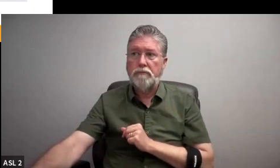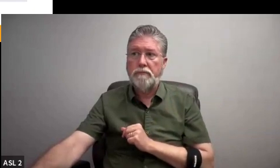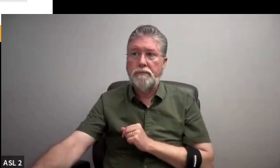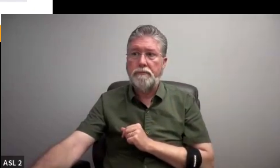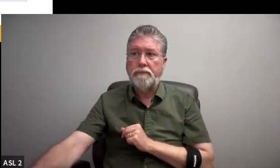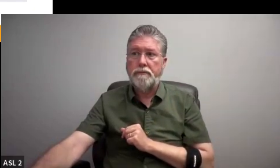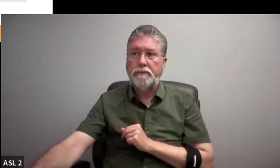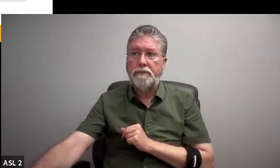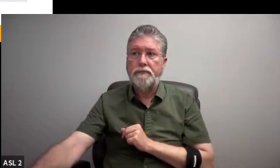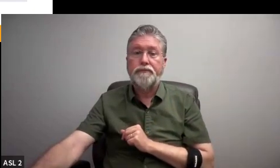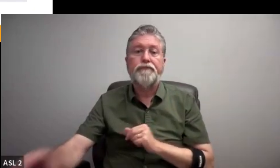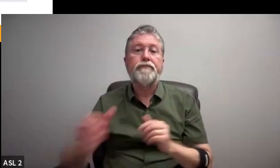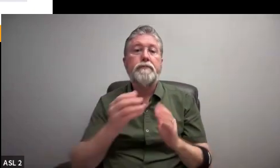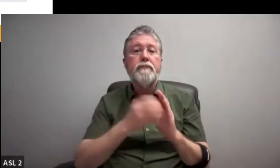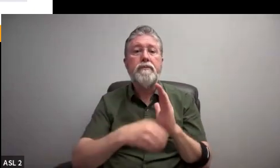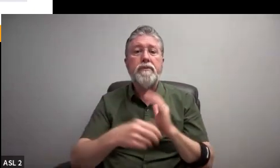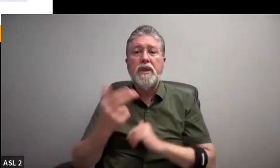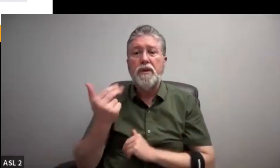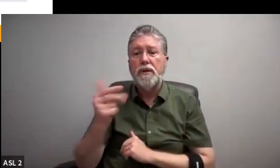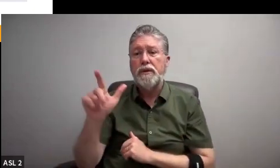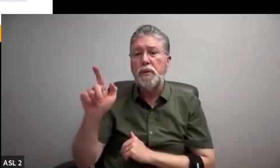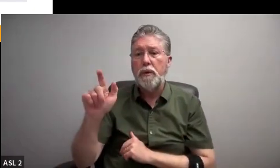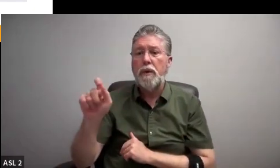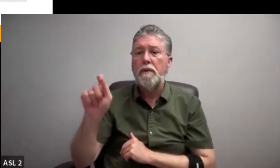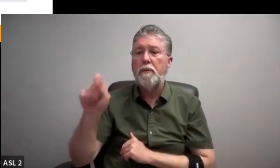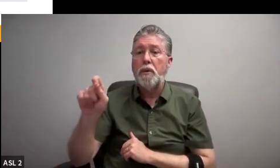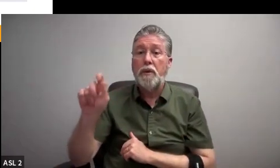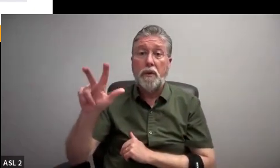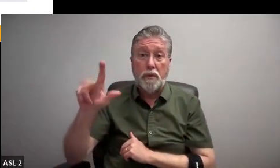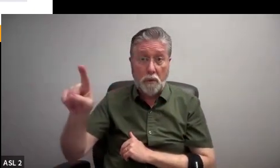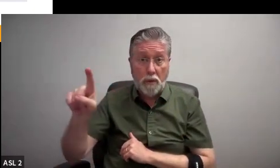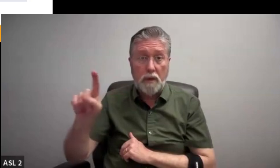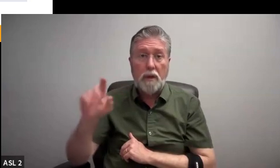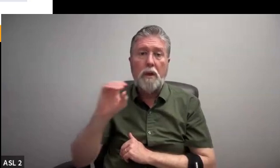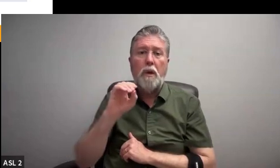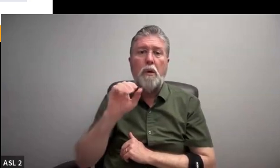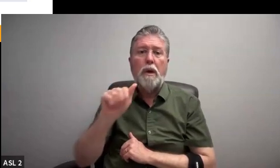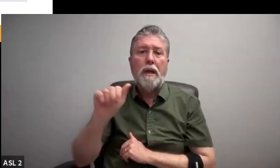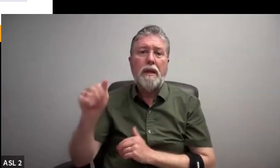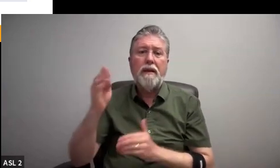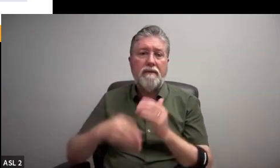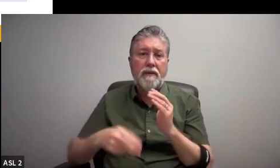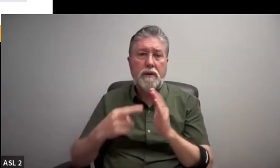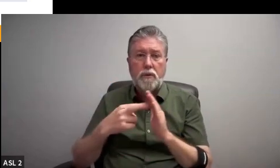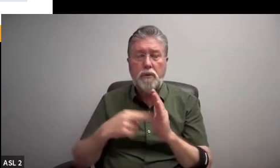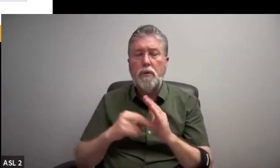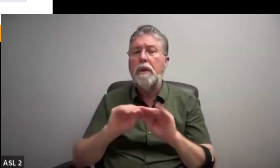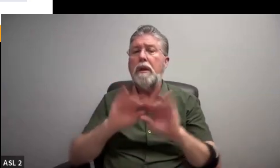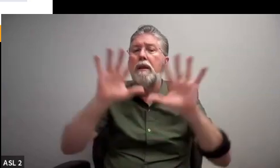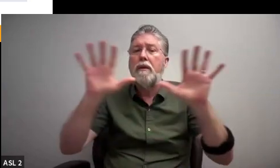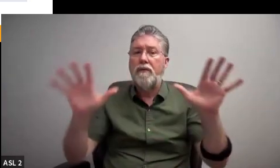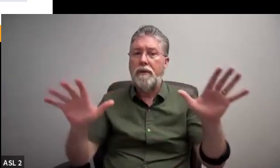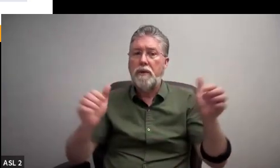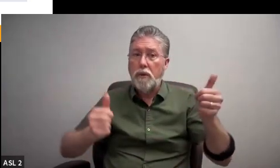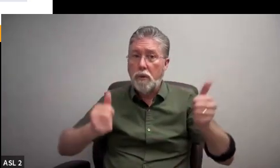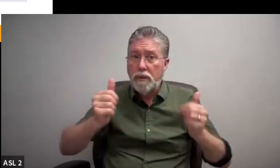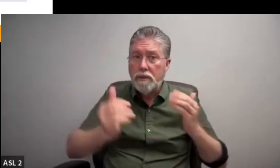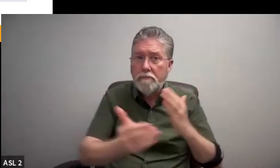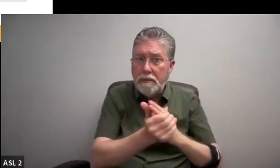Now section 1321.31 of the OAA final rule clarifies which amendments require prior